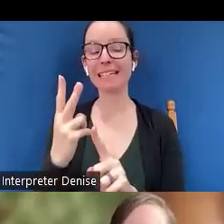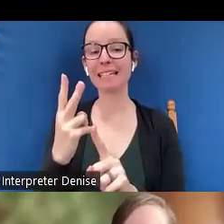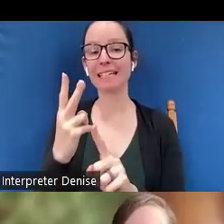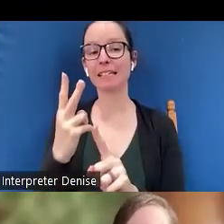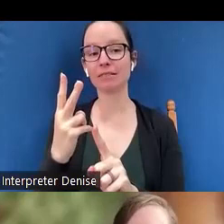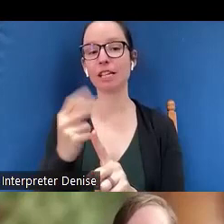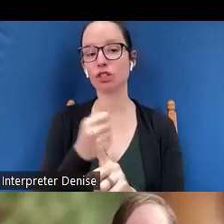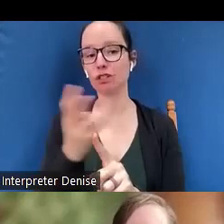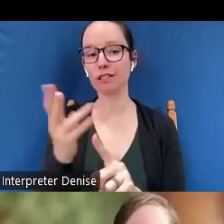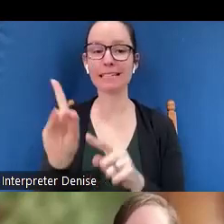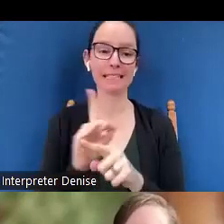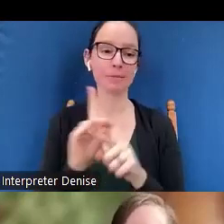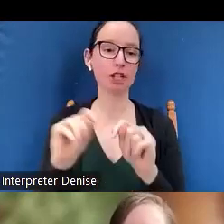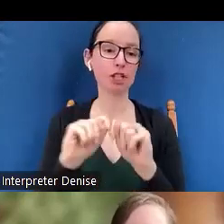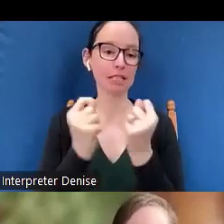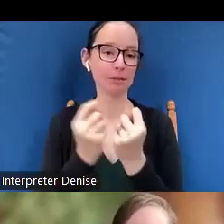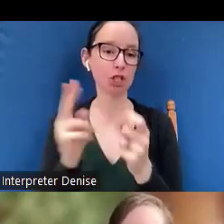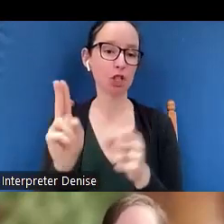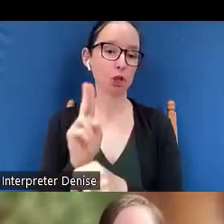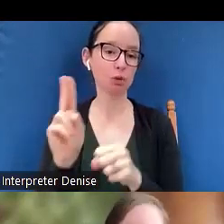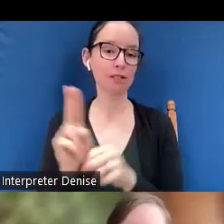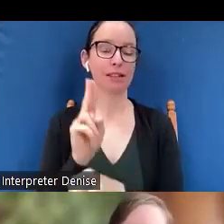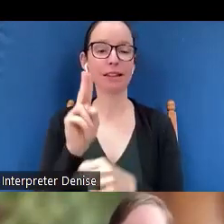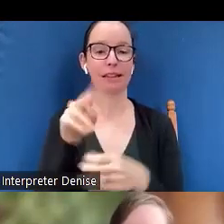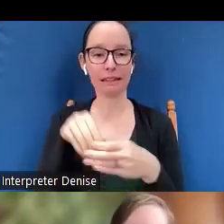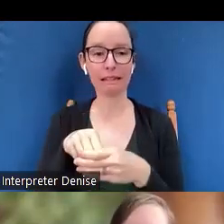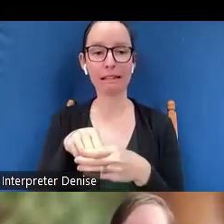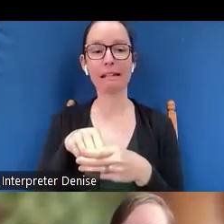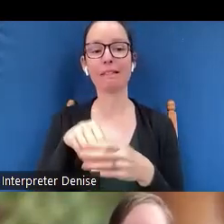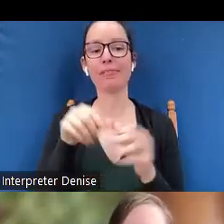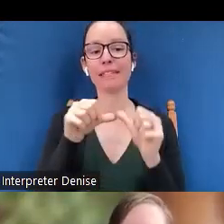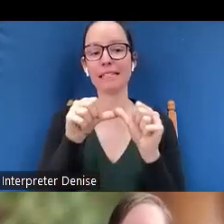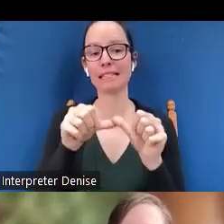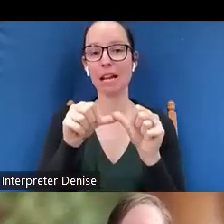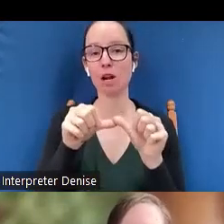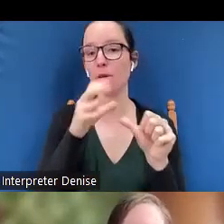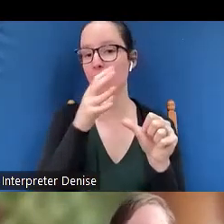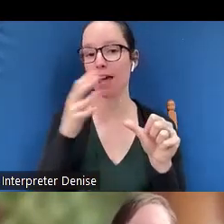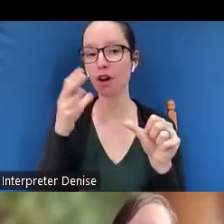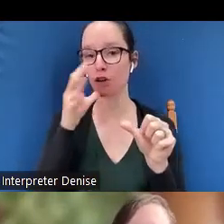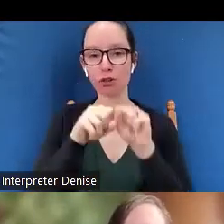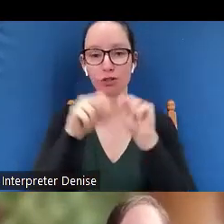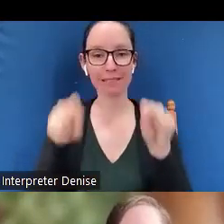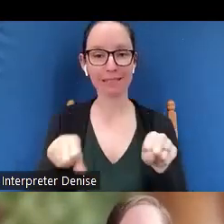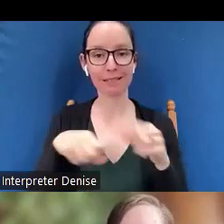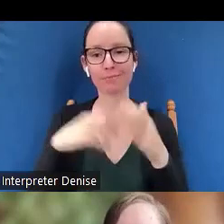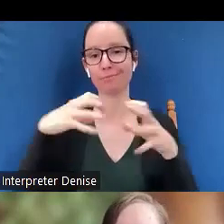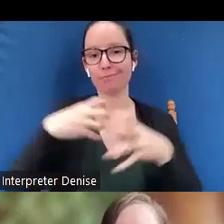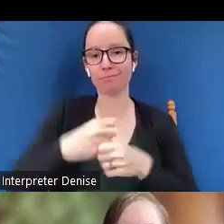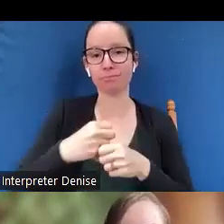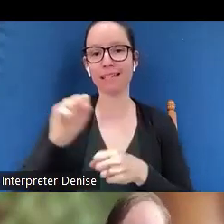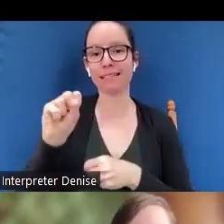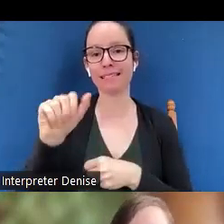Sustainable Agricultural Systems program. But first, I do want to acknowledge before we get going